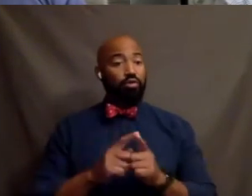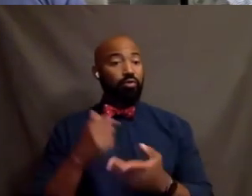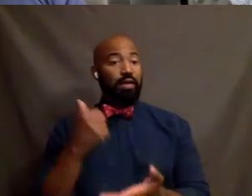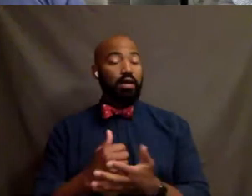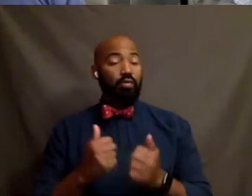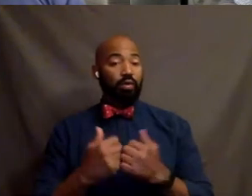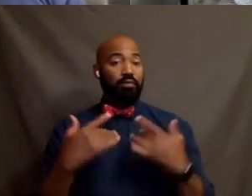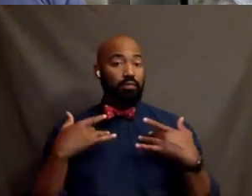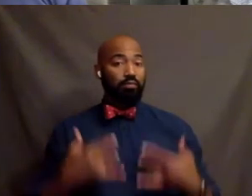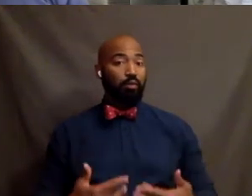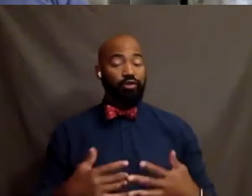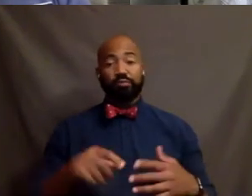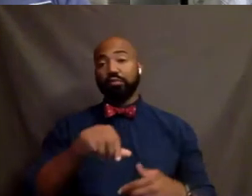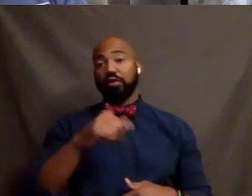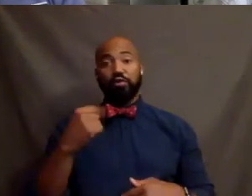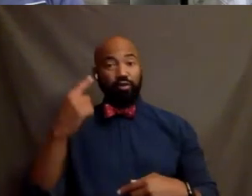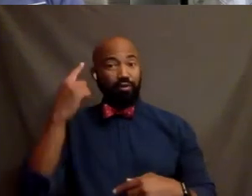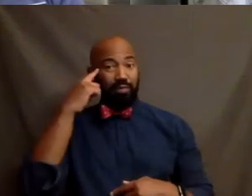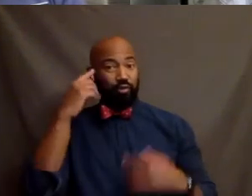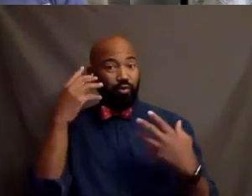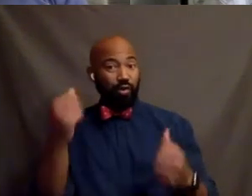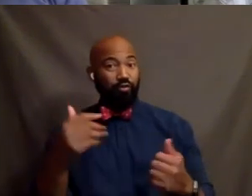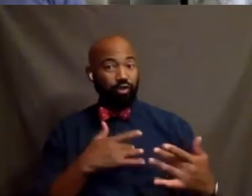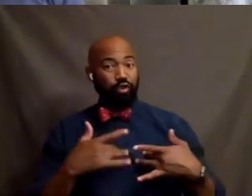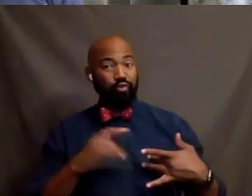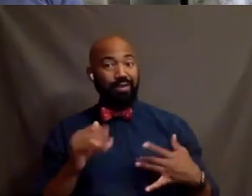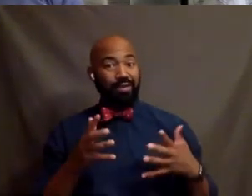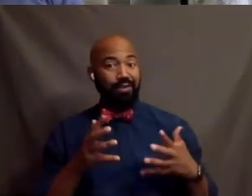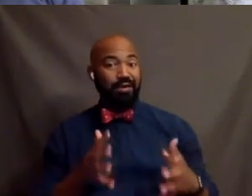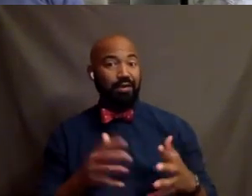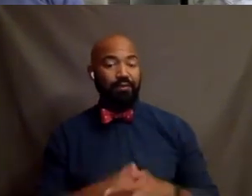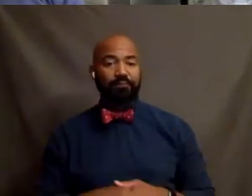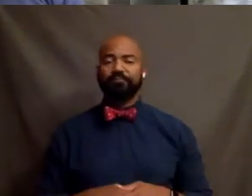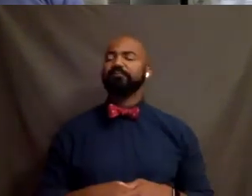Can you speak to all of that? Yeah, so I'm not sure about the chronic pain piece,